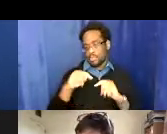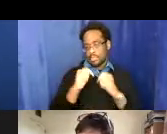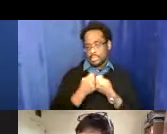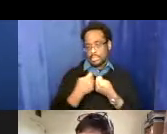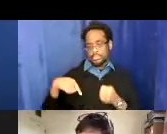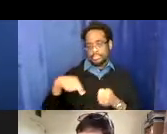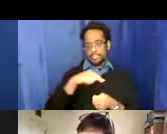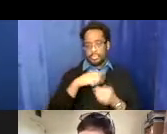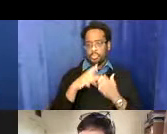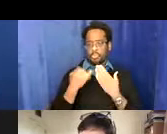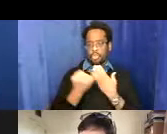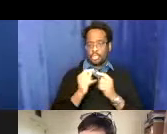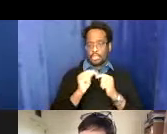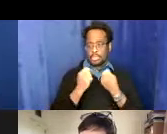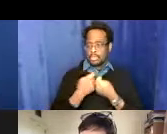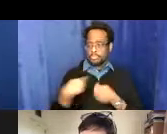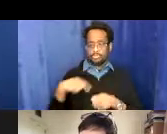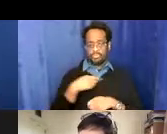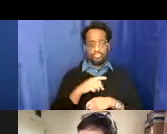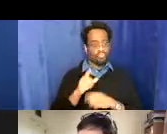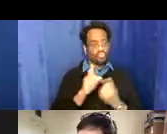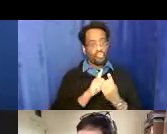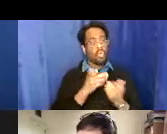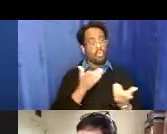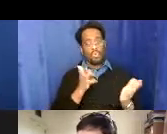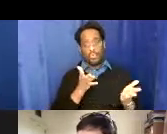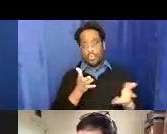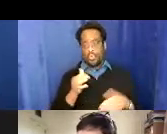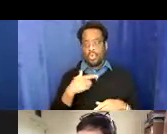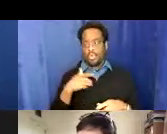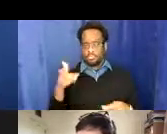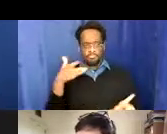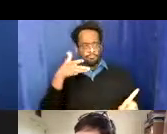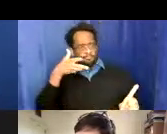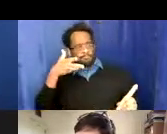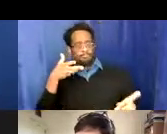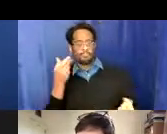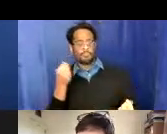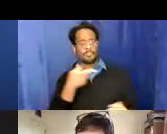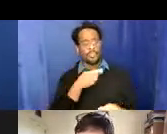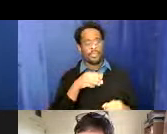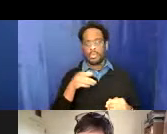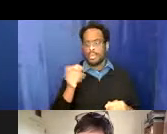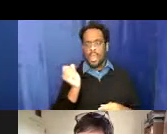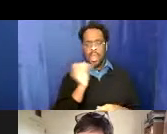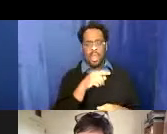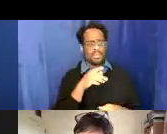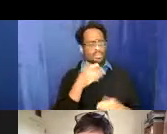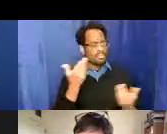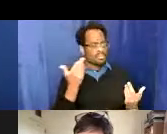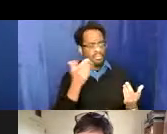The team that I worked with on this project, when we spoke and filmed different people in North